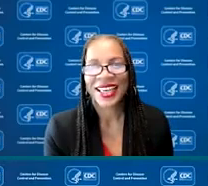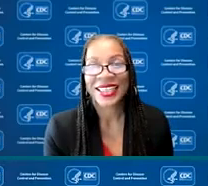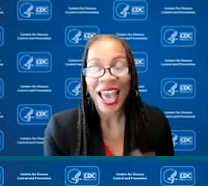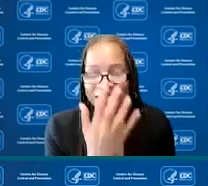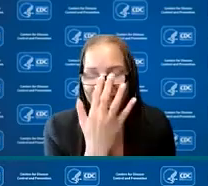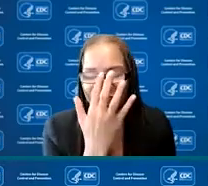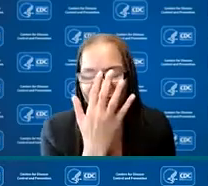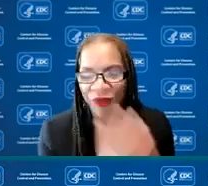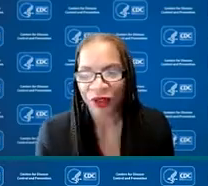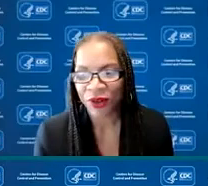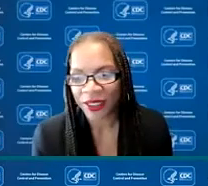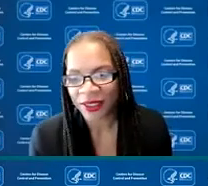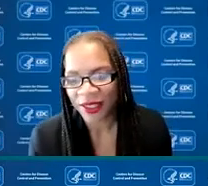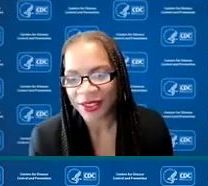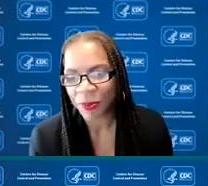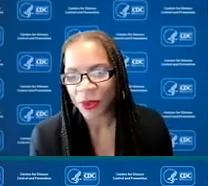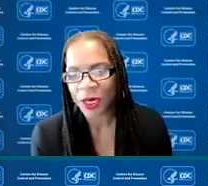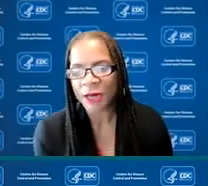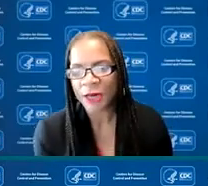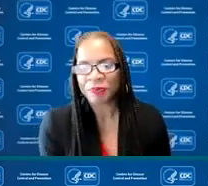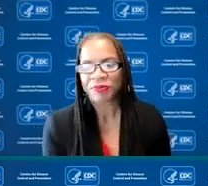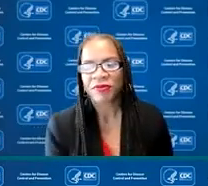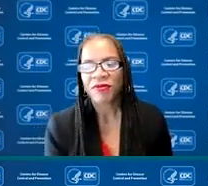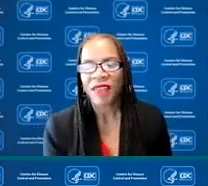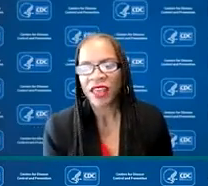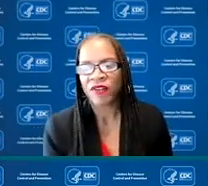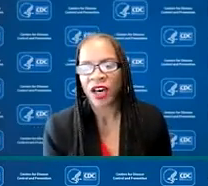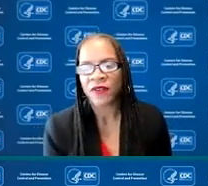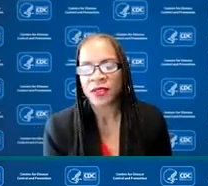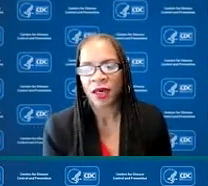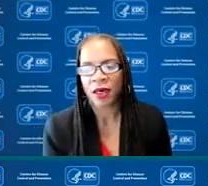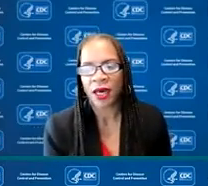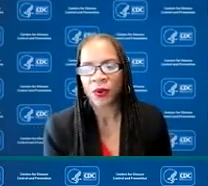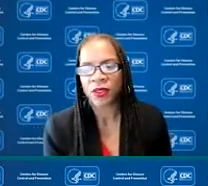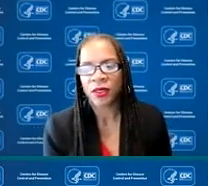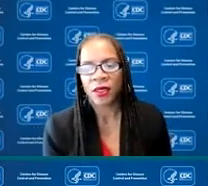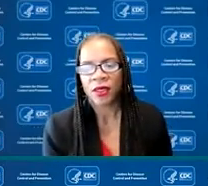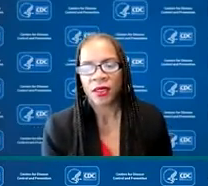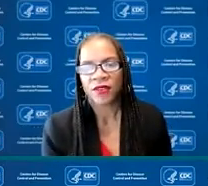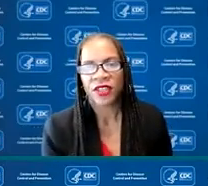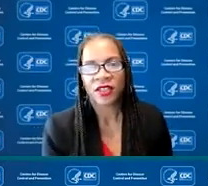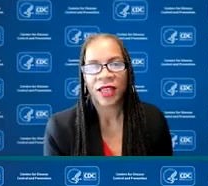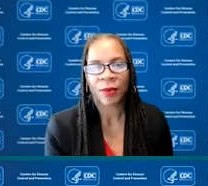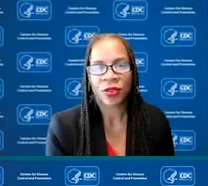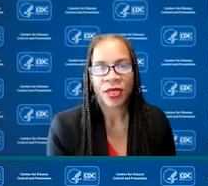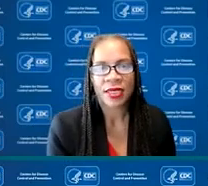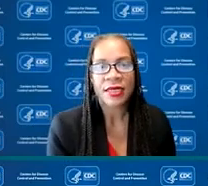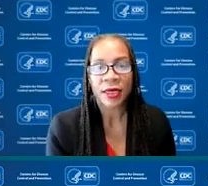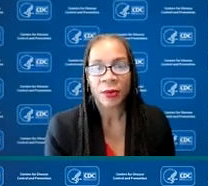Yes, actually I have a great example. It involves our Division of Laboratory Systems